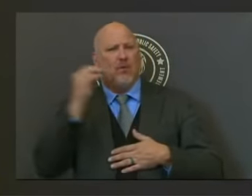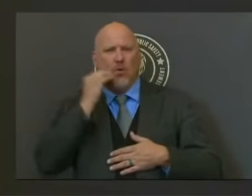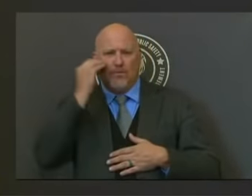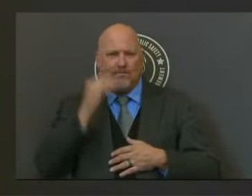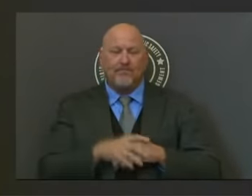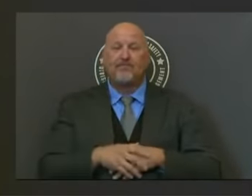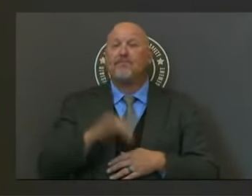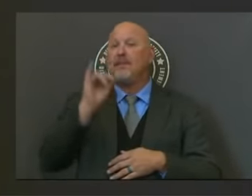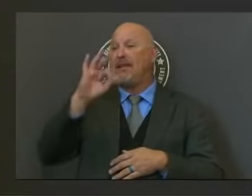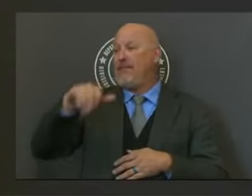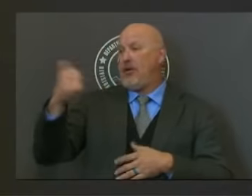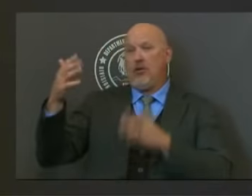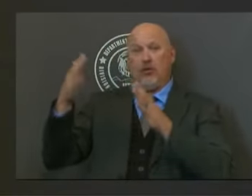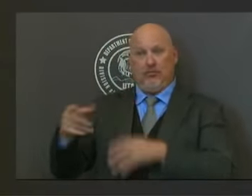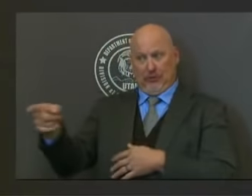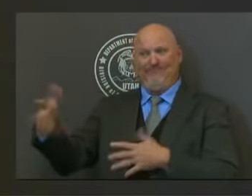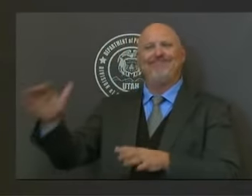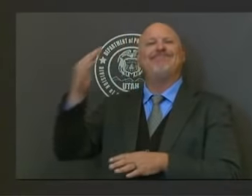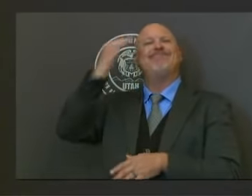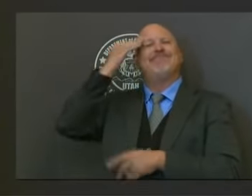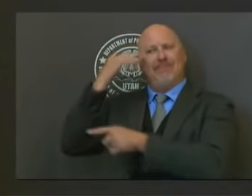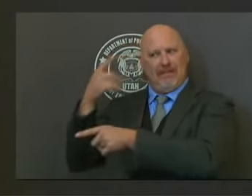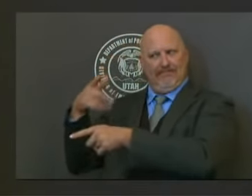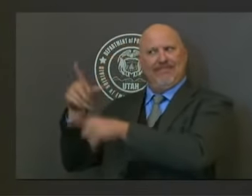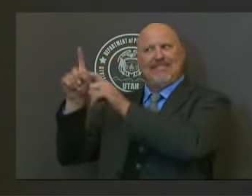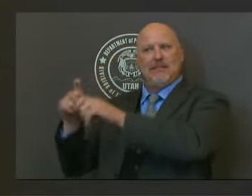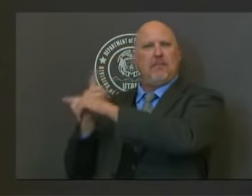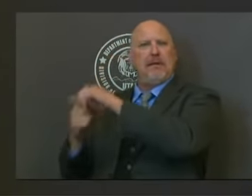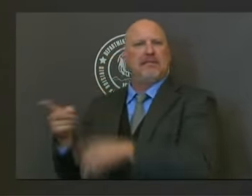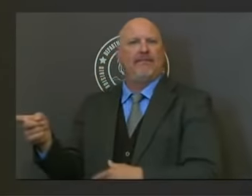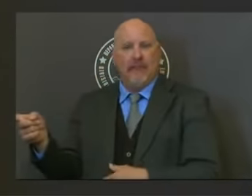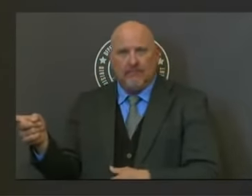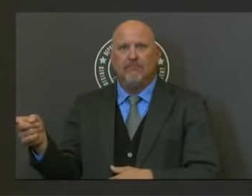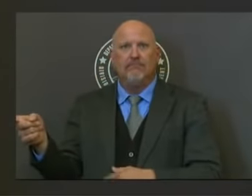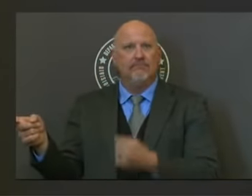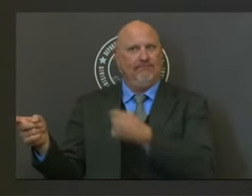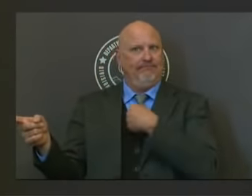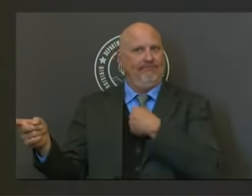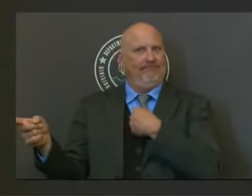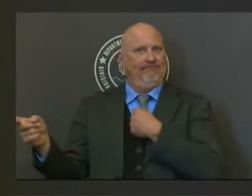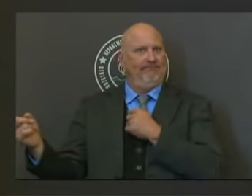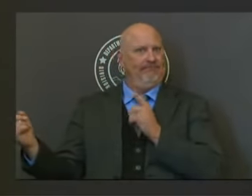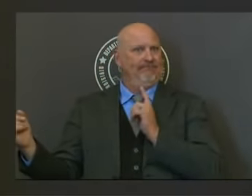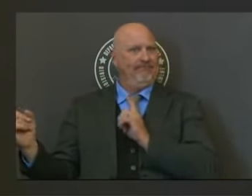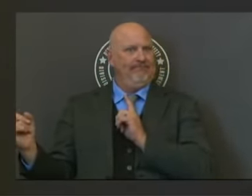businesses may continue to